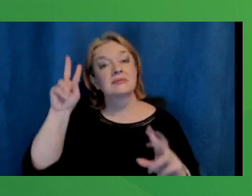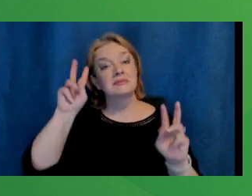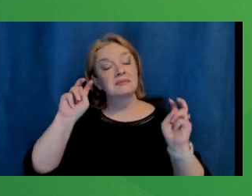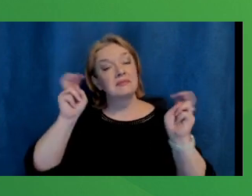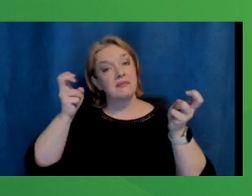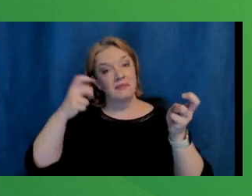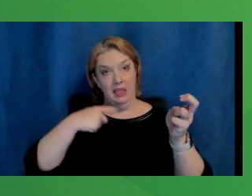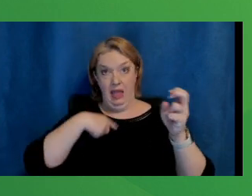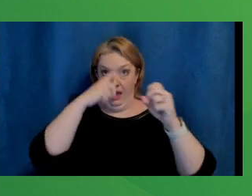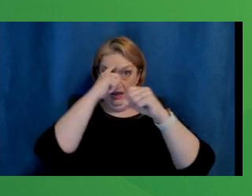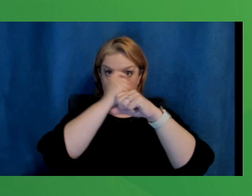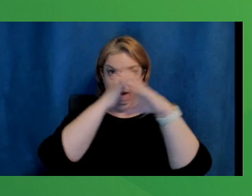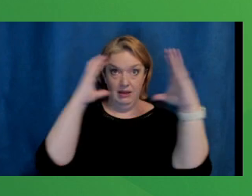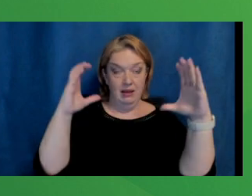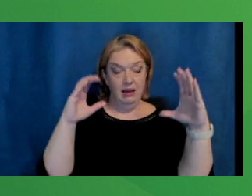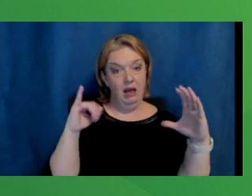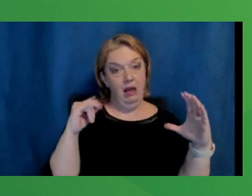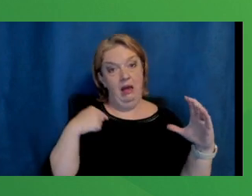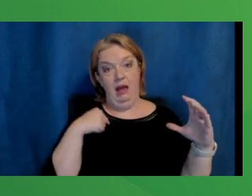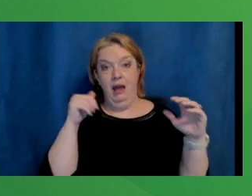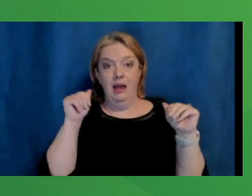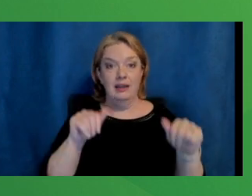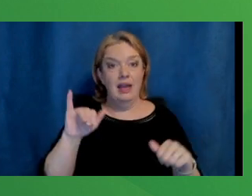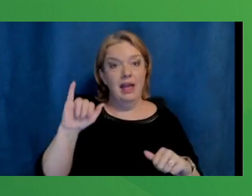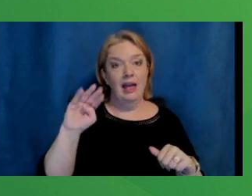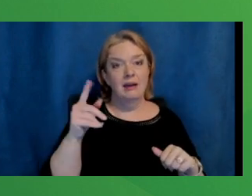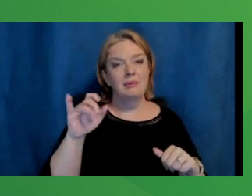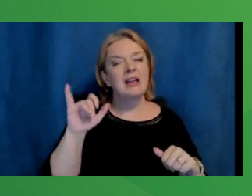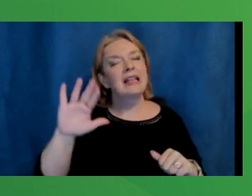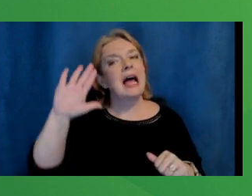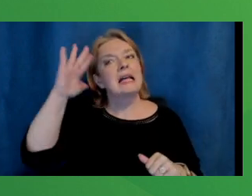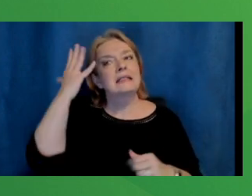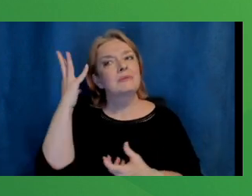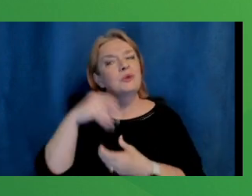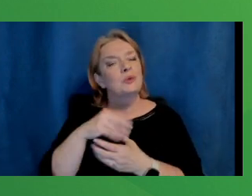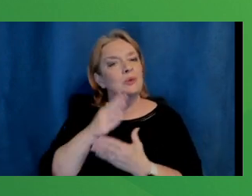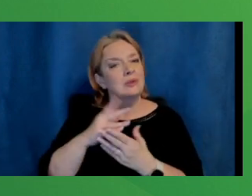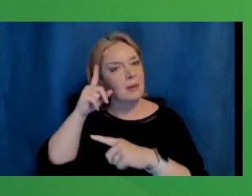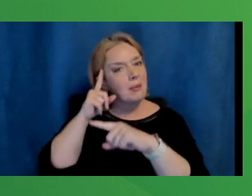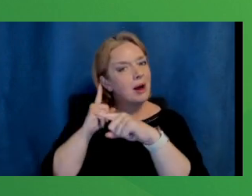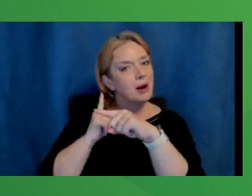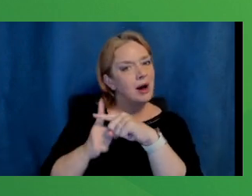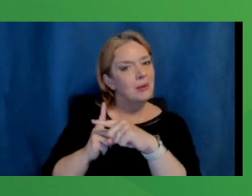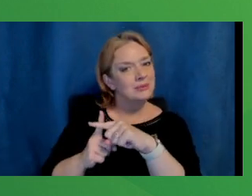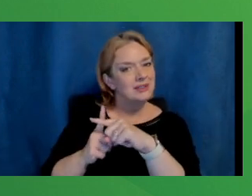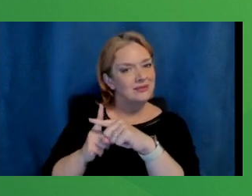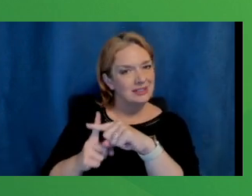at this level of optimism for the future, but what that tested in other ways as well, some of those